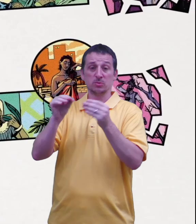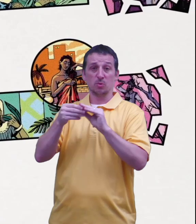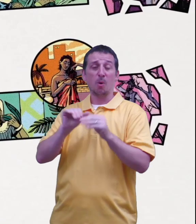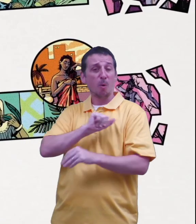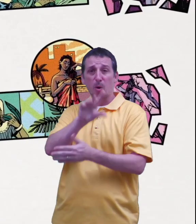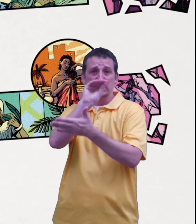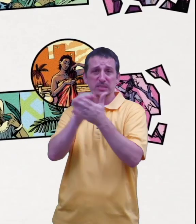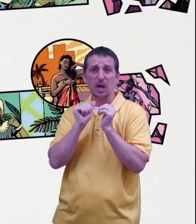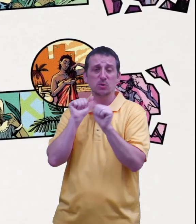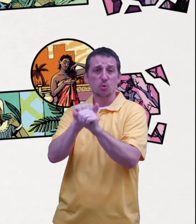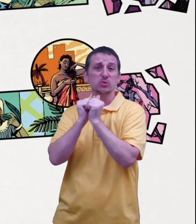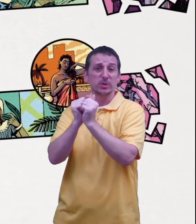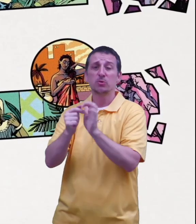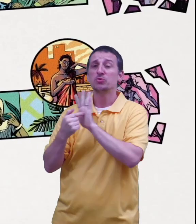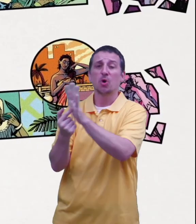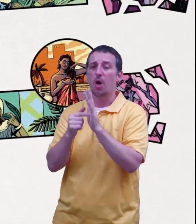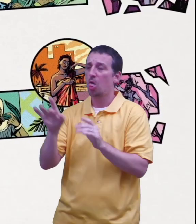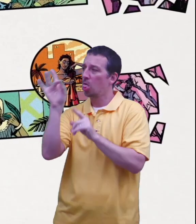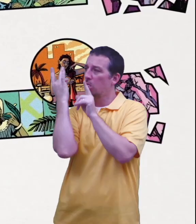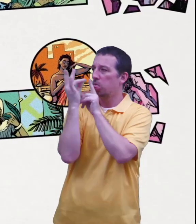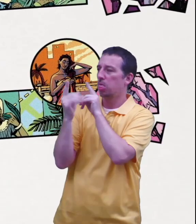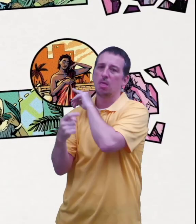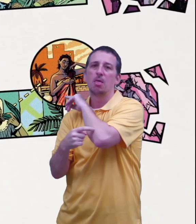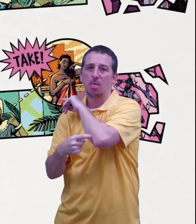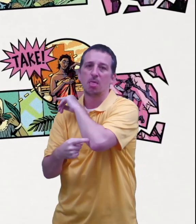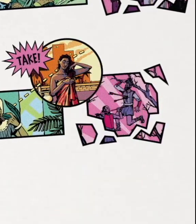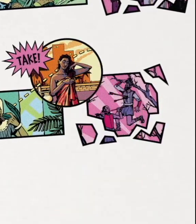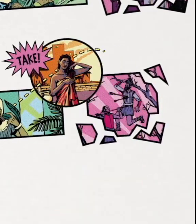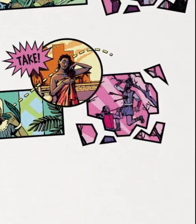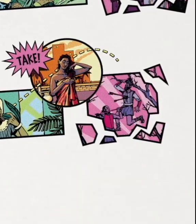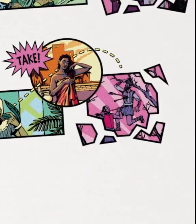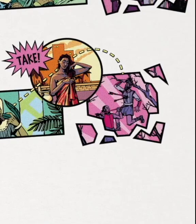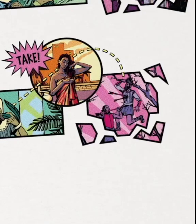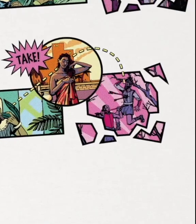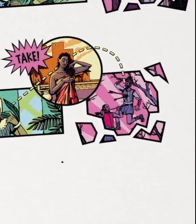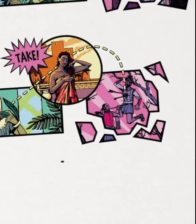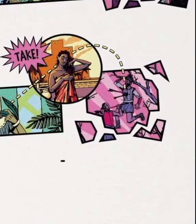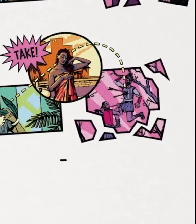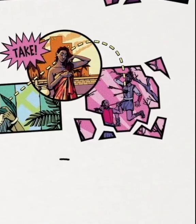These stories are all designed to show the temptation pattern. Which is kind of a downer.